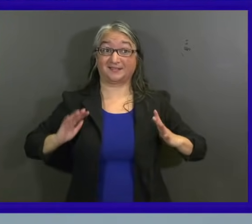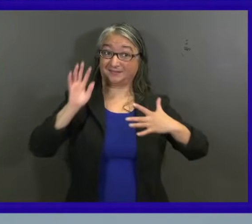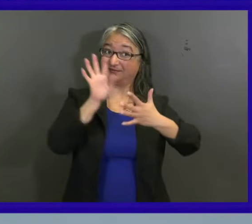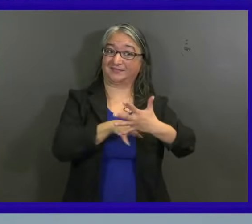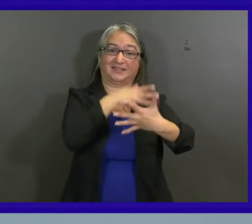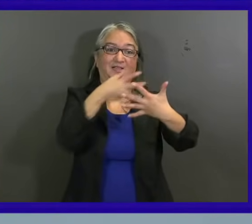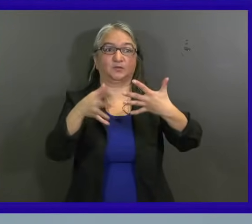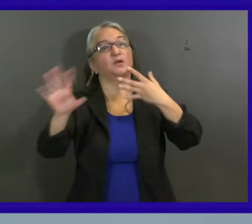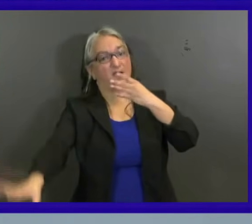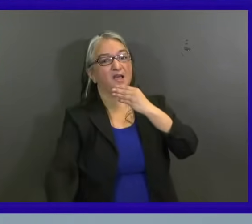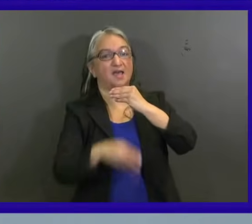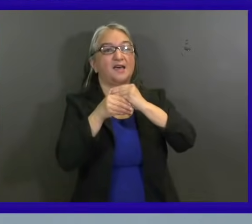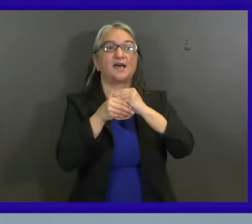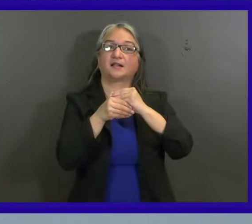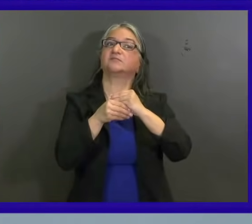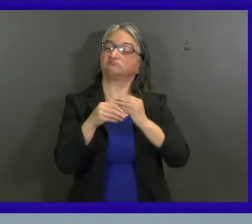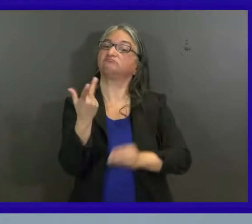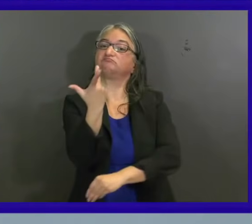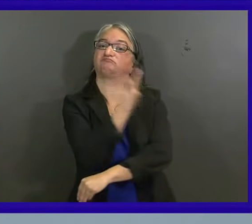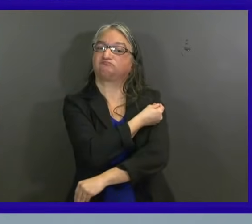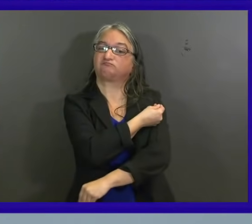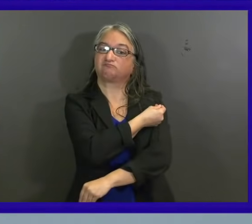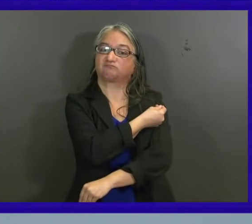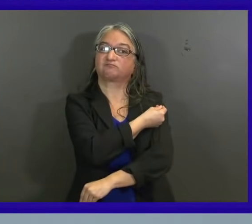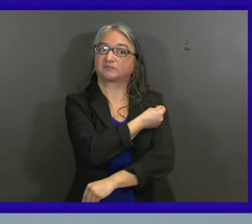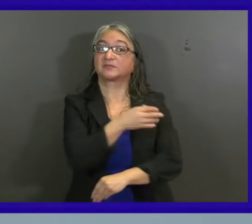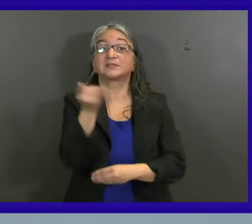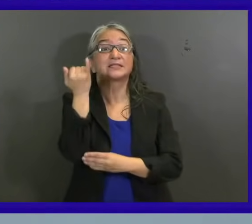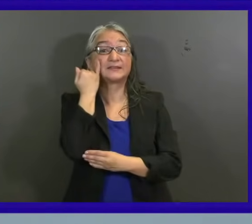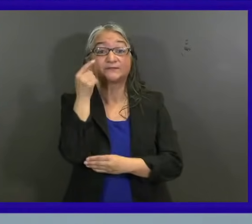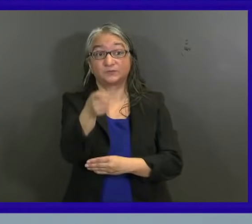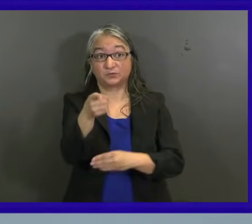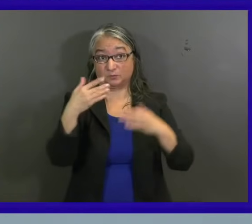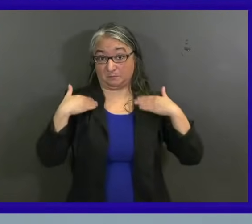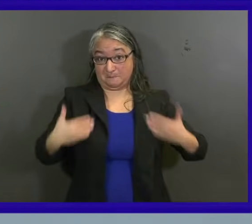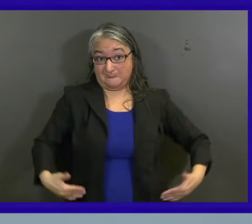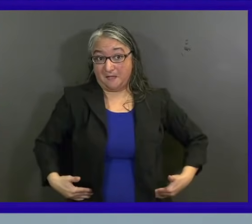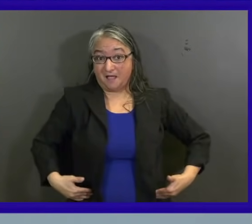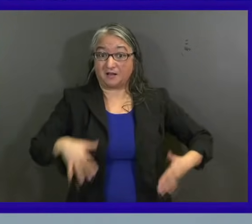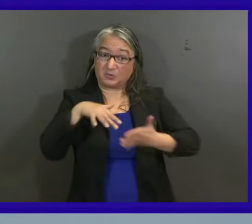for people who are immunocompromised if you got your third dose because of your immunocompromise